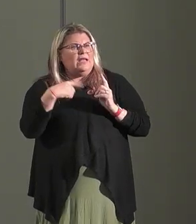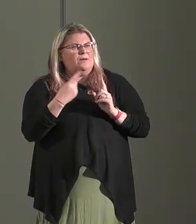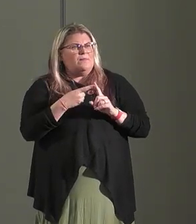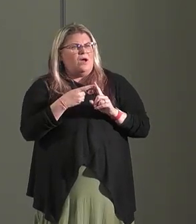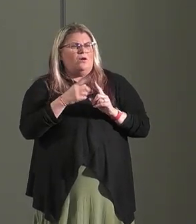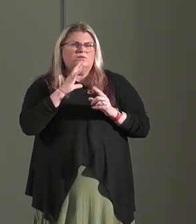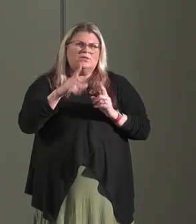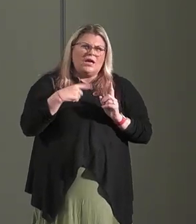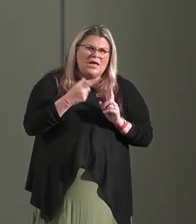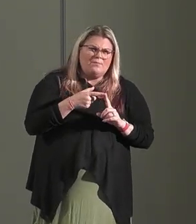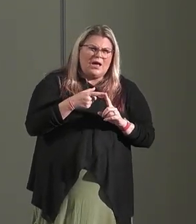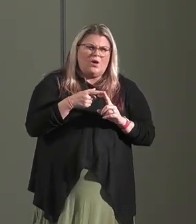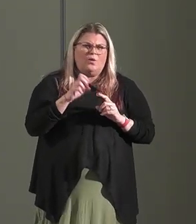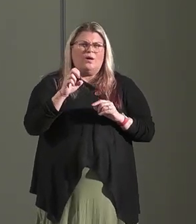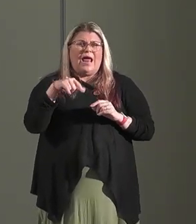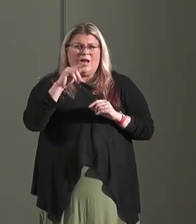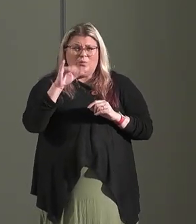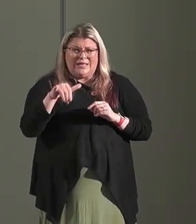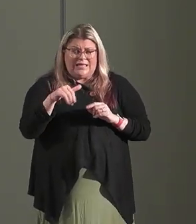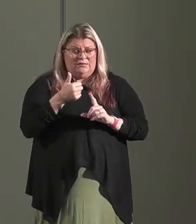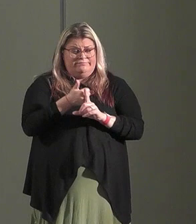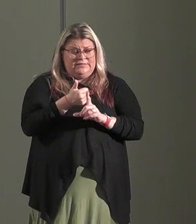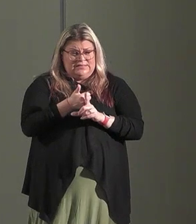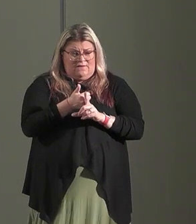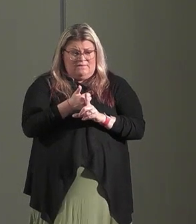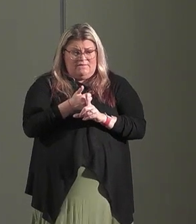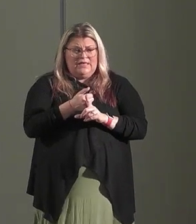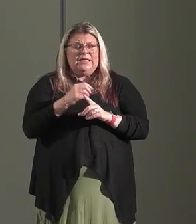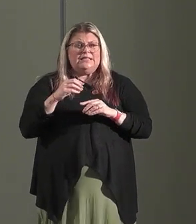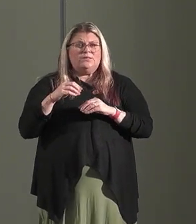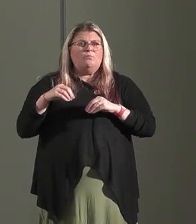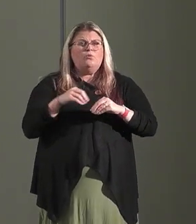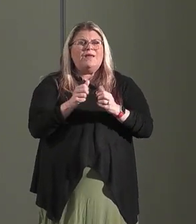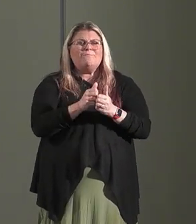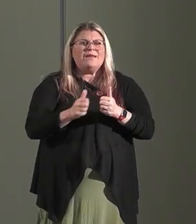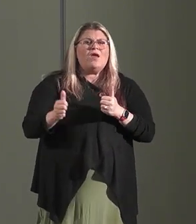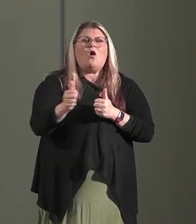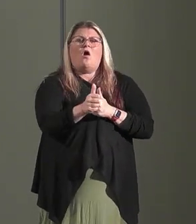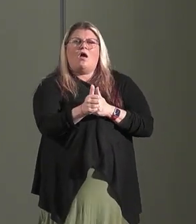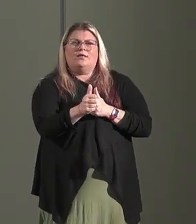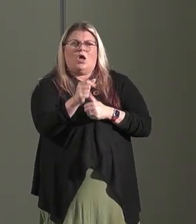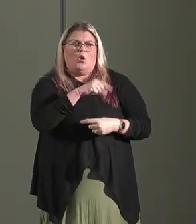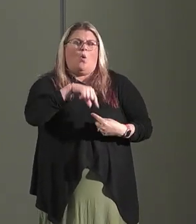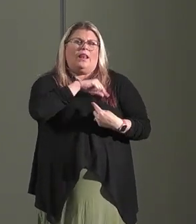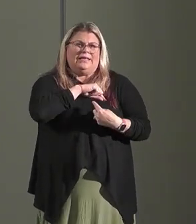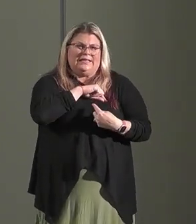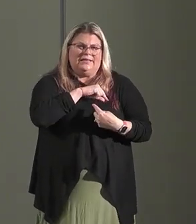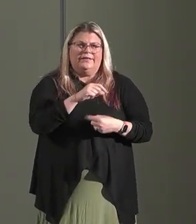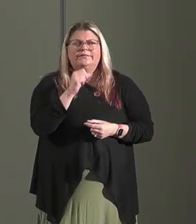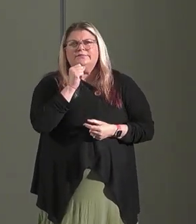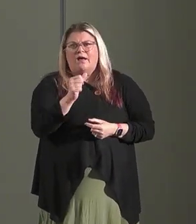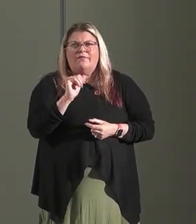about, is that equity is moving beyond a quality. It is not that everyone gets